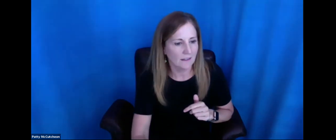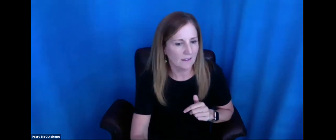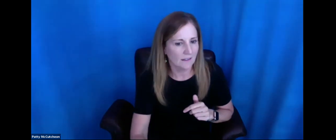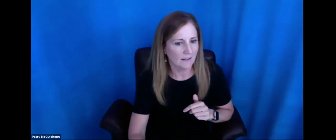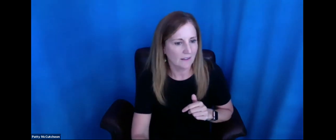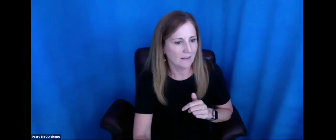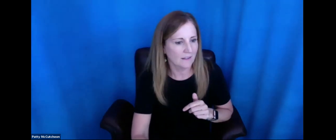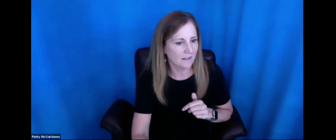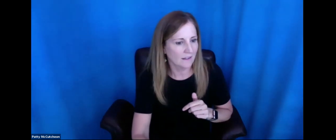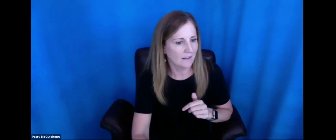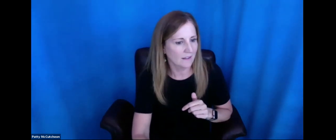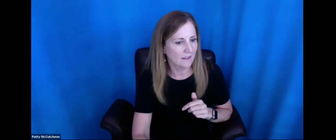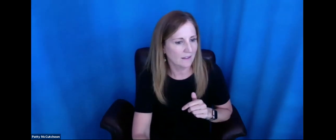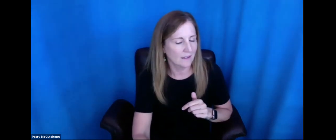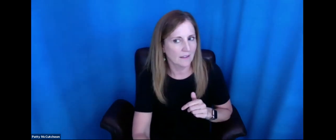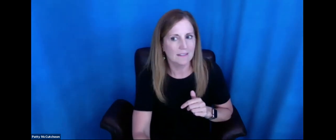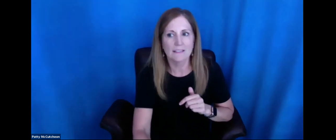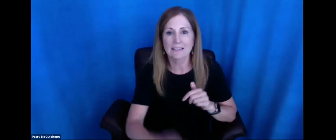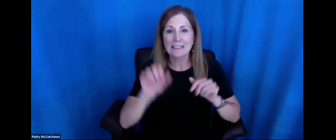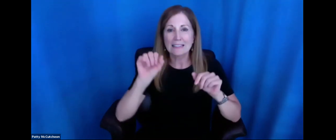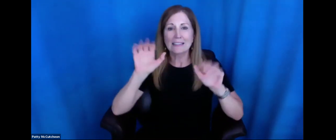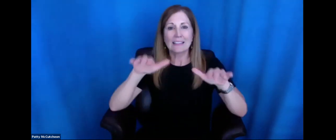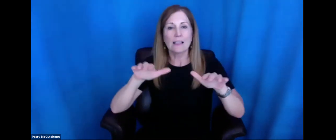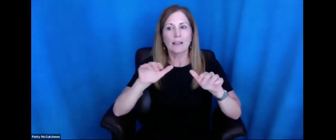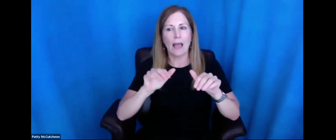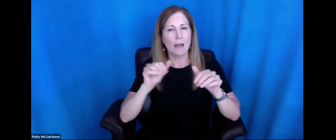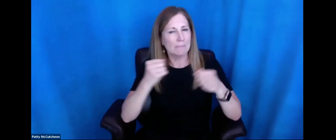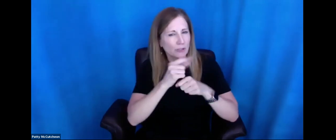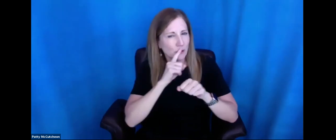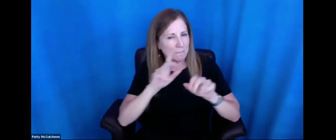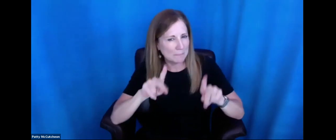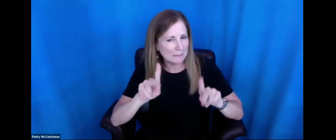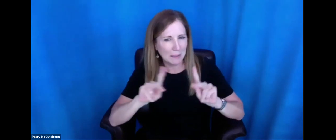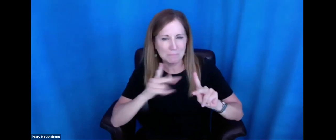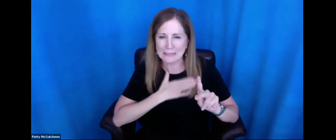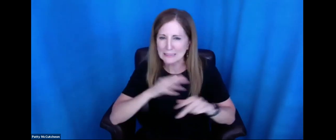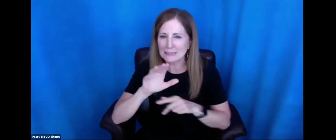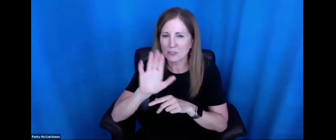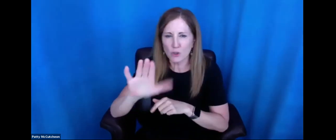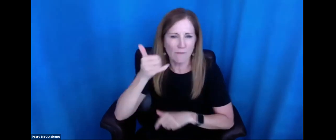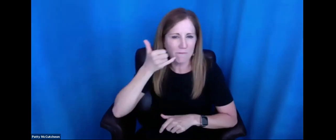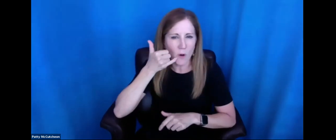Just want to make sure that people mute their phones if they can.